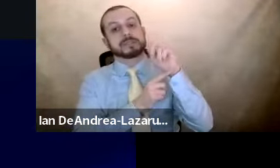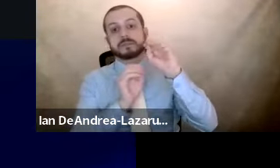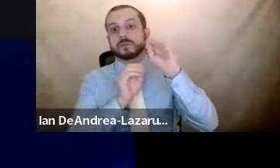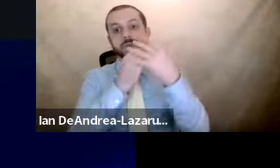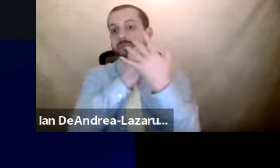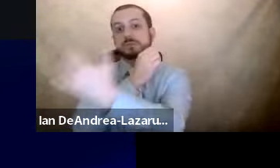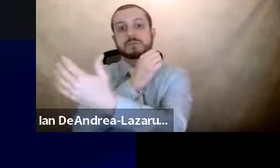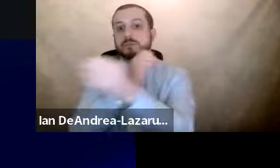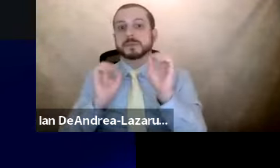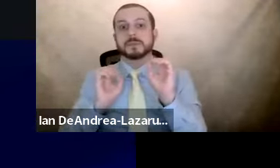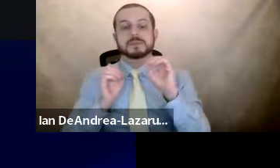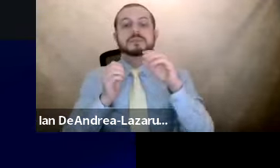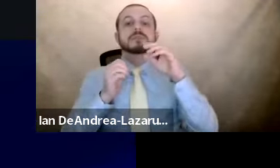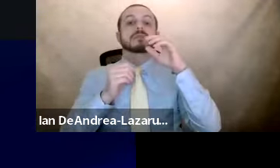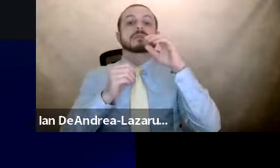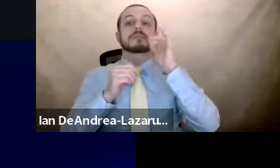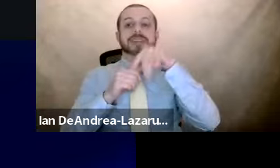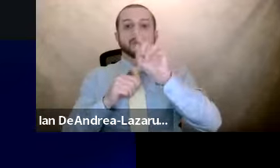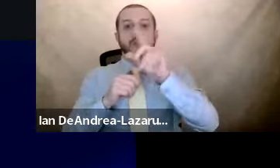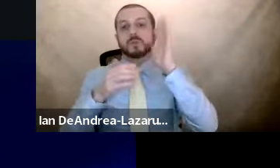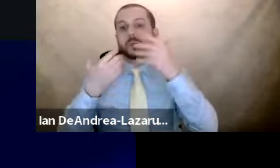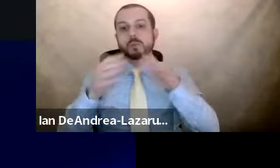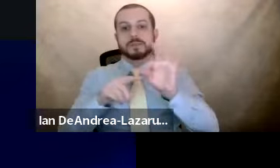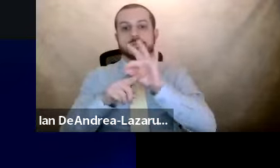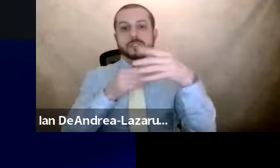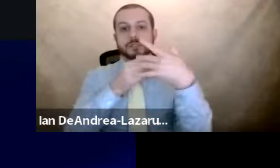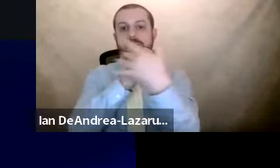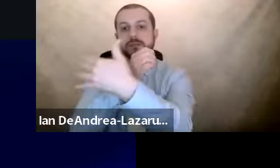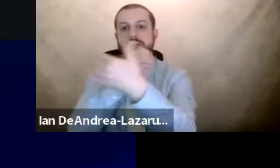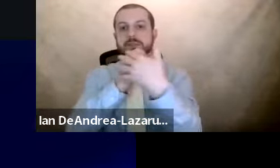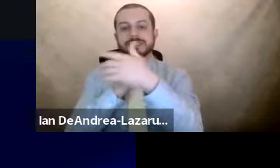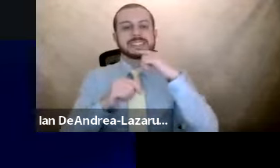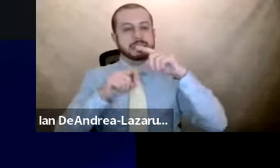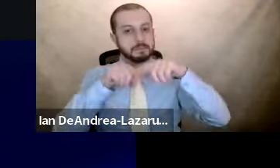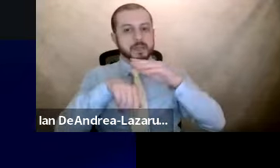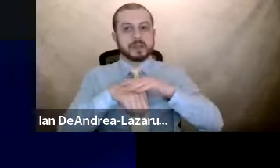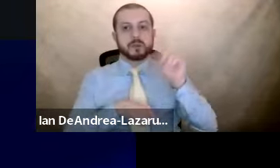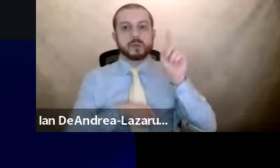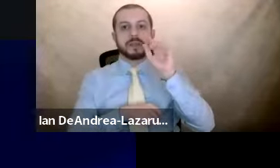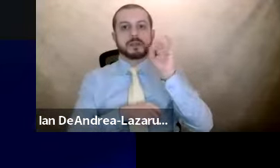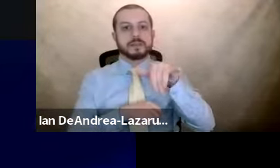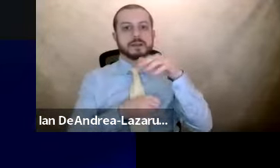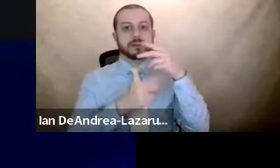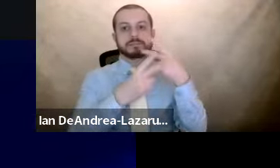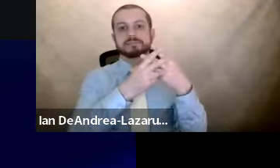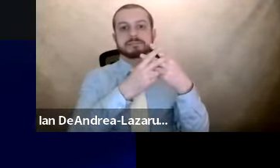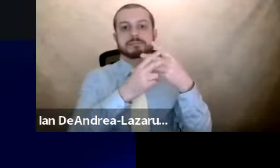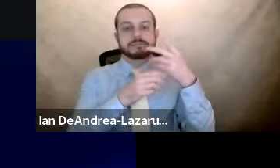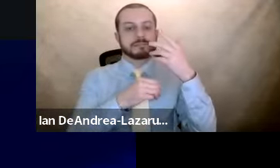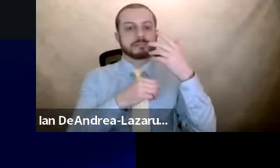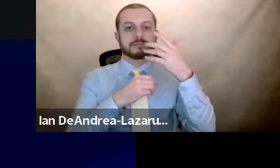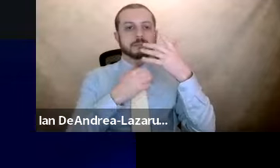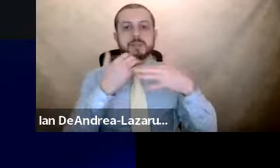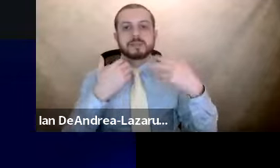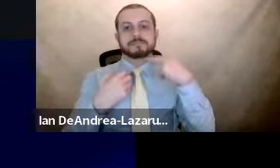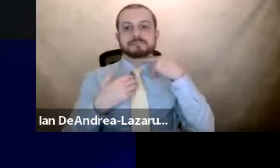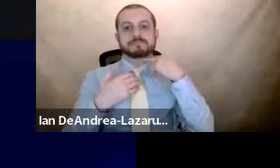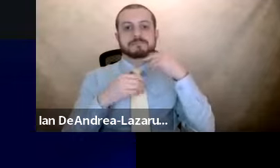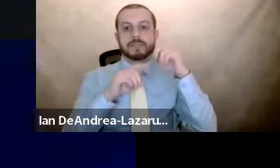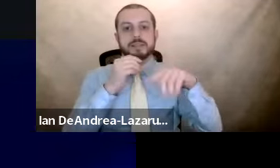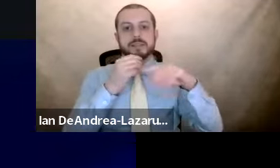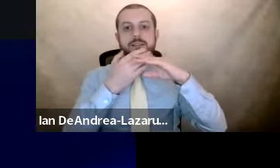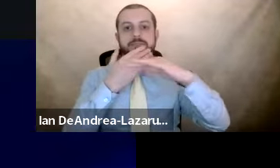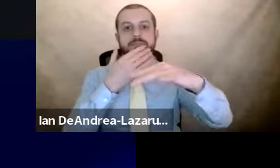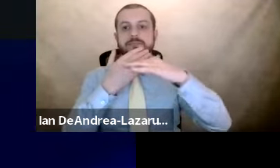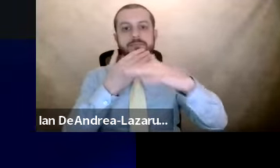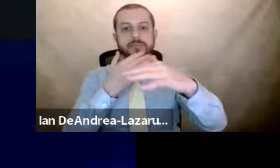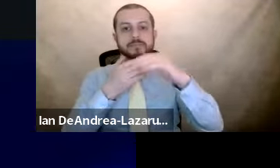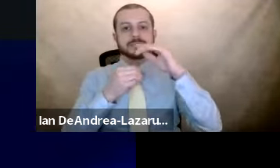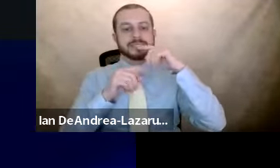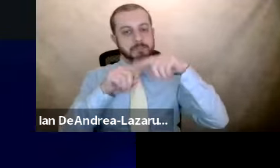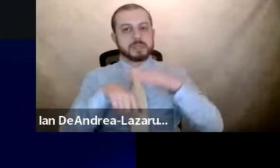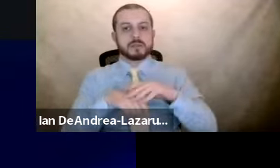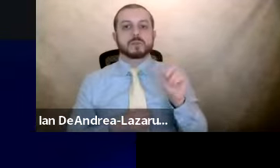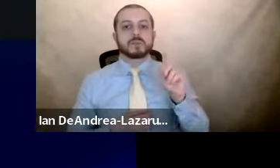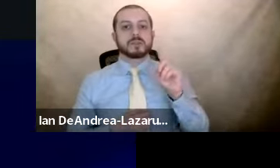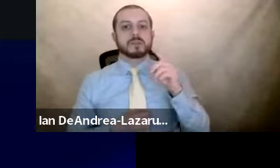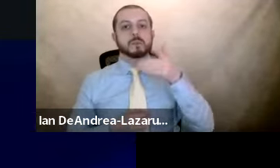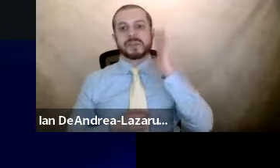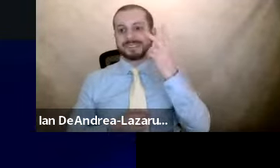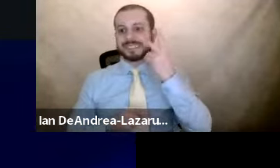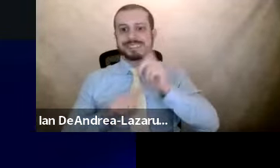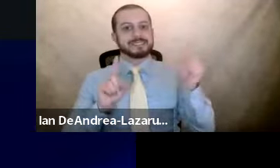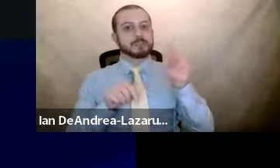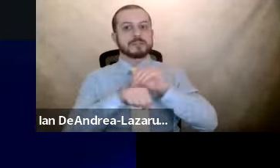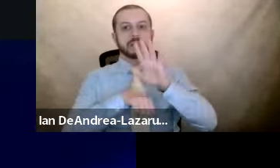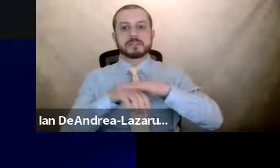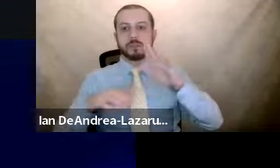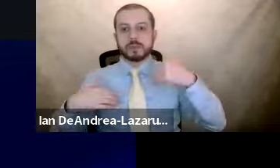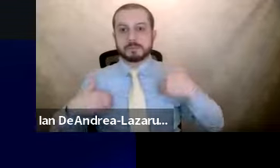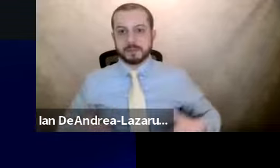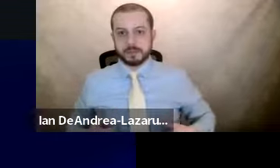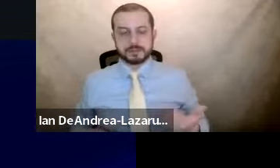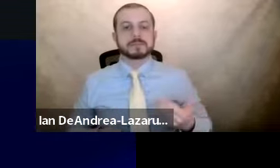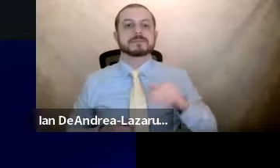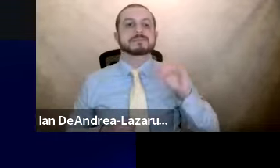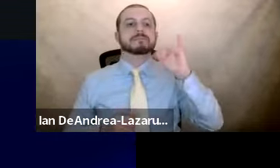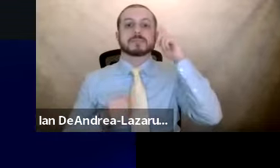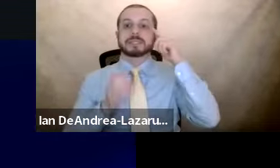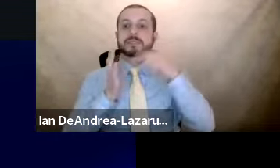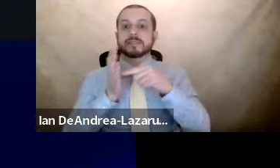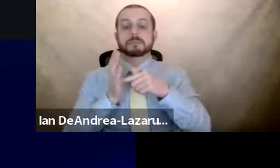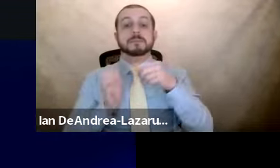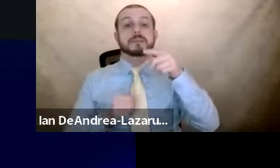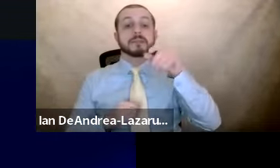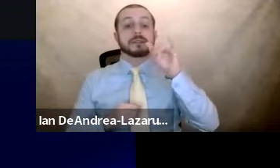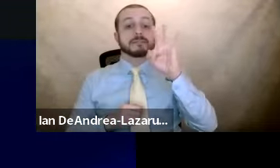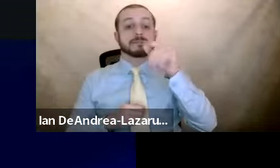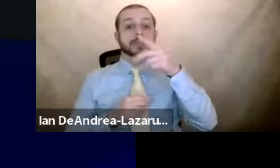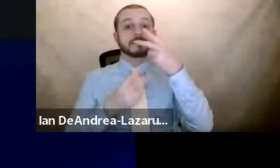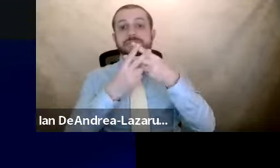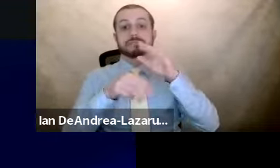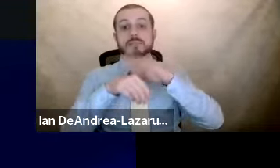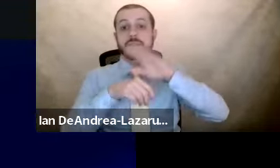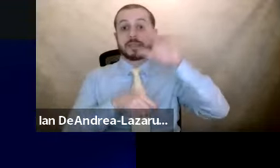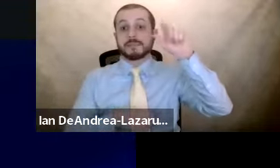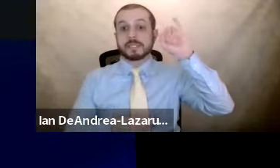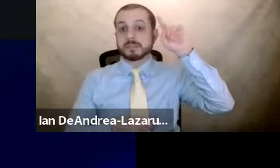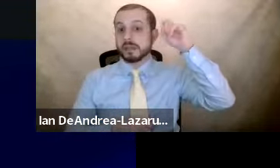If the ca -- oxygen.